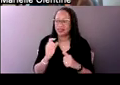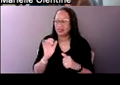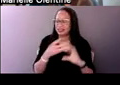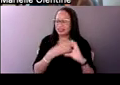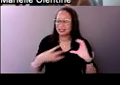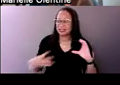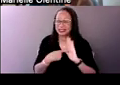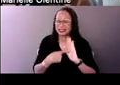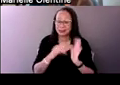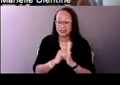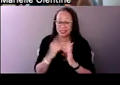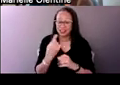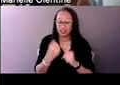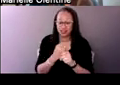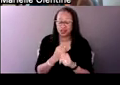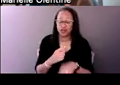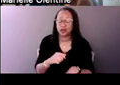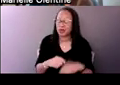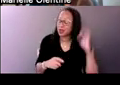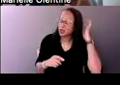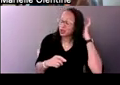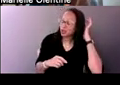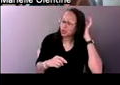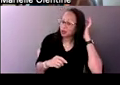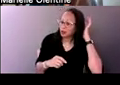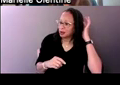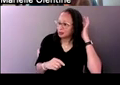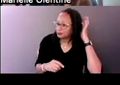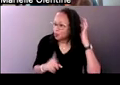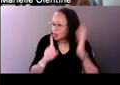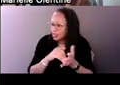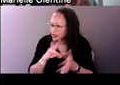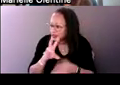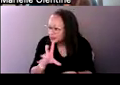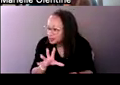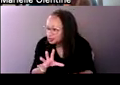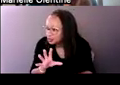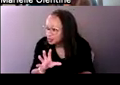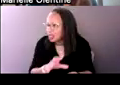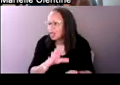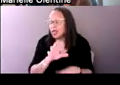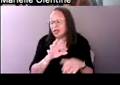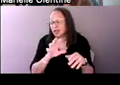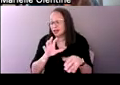And you can look up this survey on the distribution app, the Substack, this data.